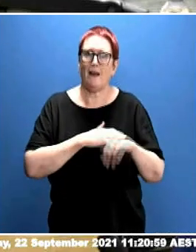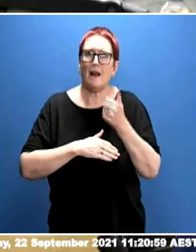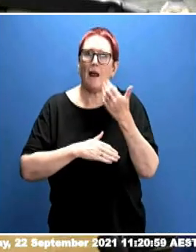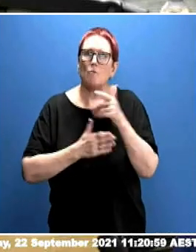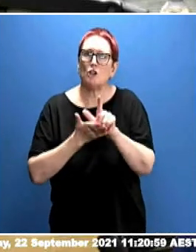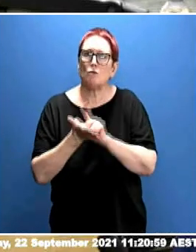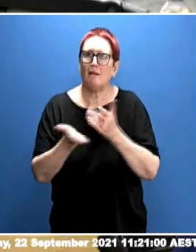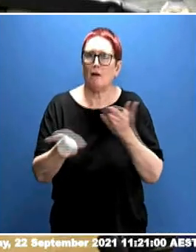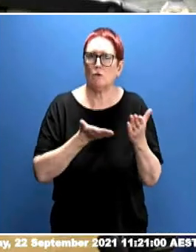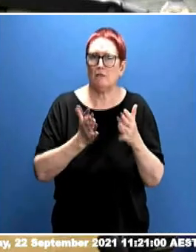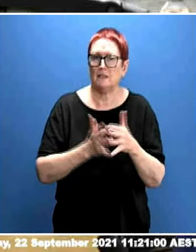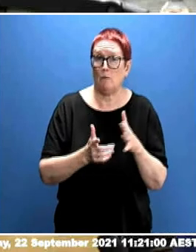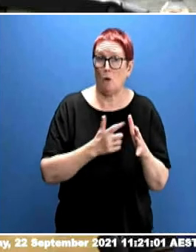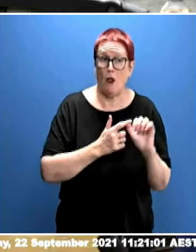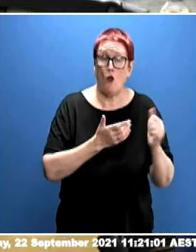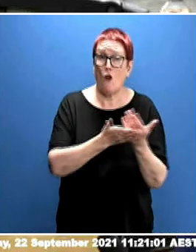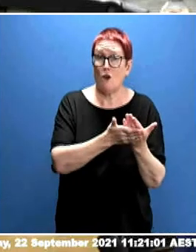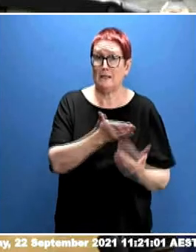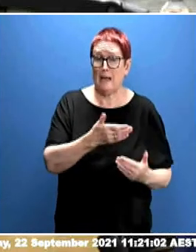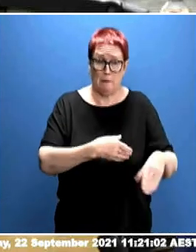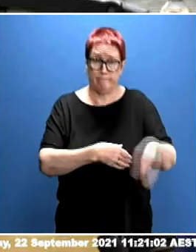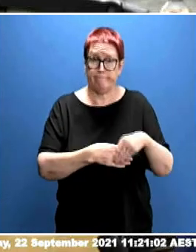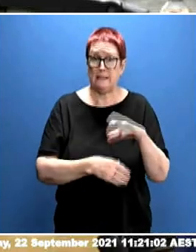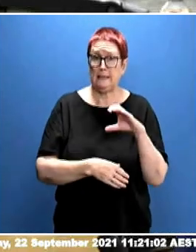Her statement is within the Tender Bundle Part C at tab 7.